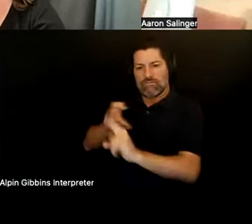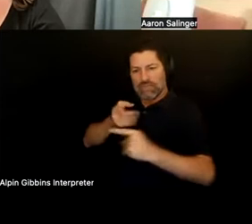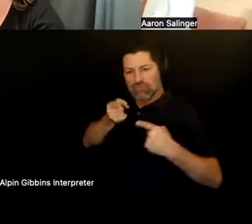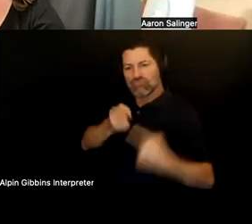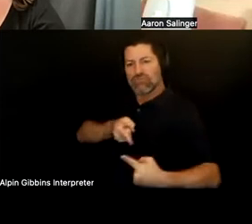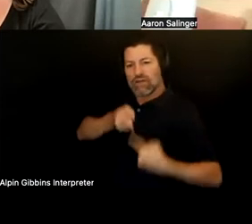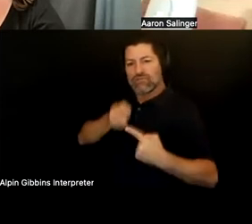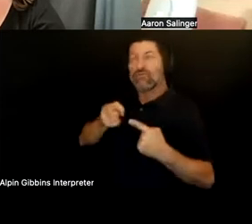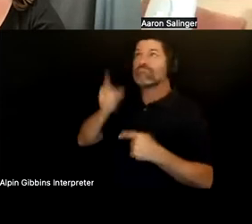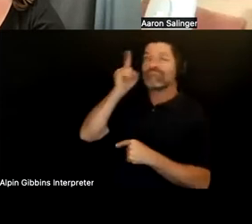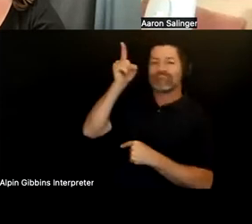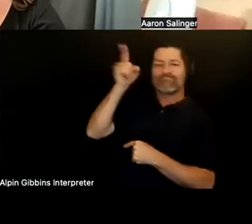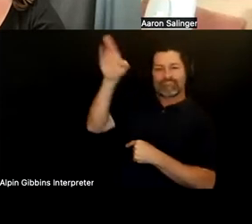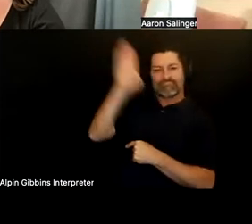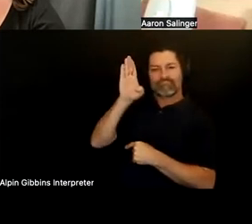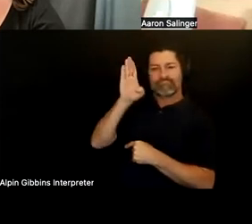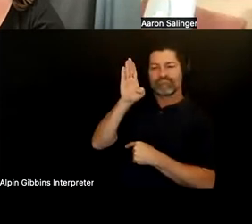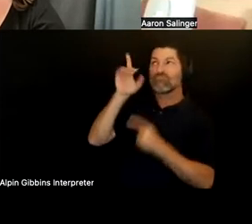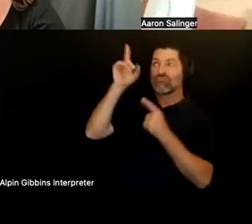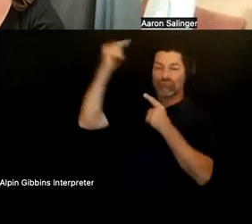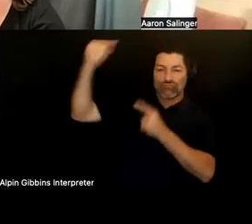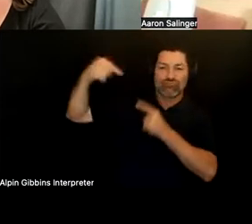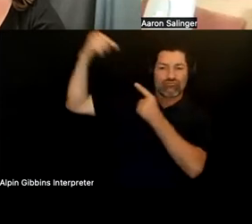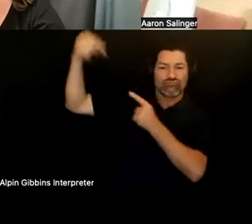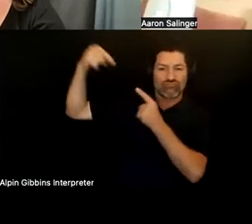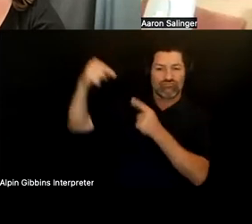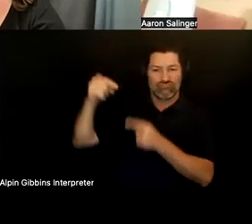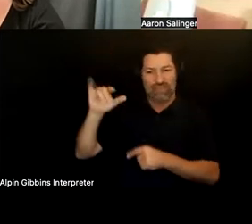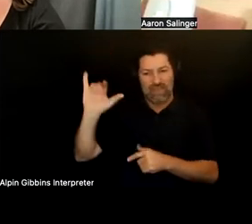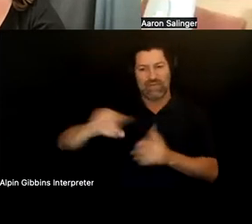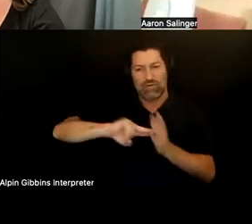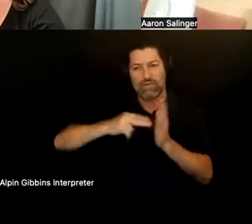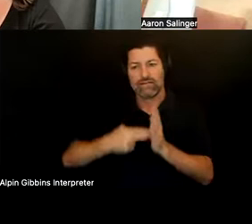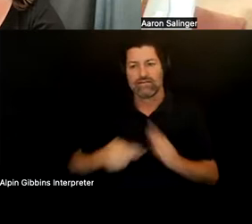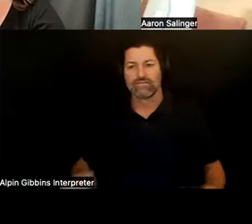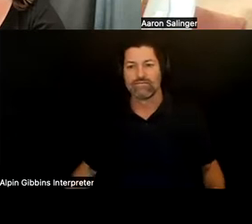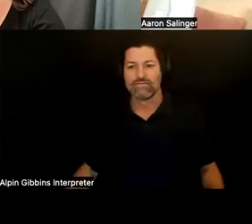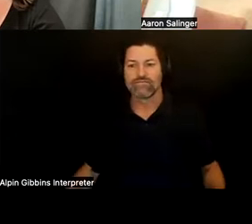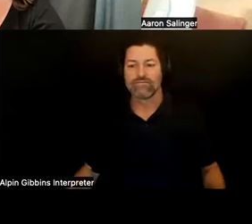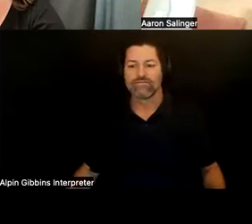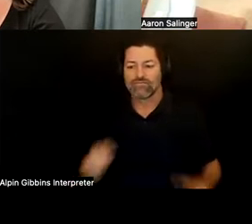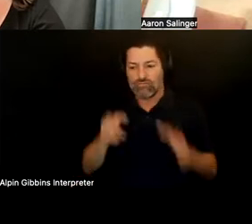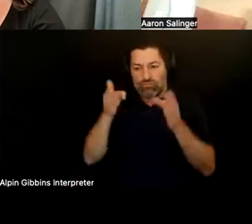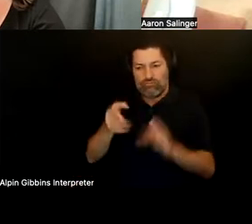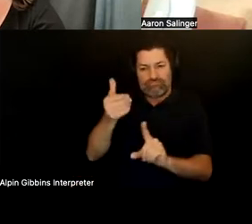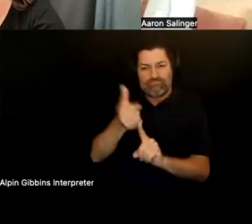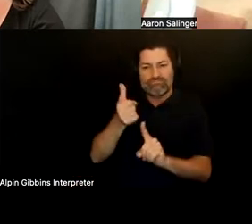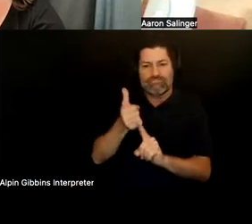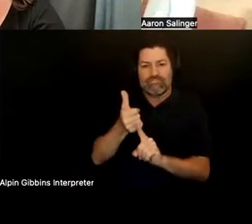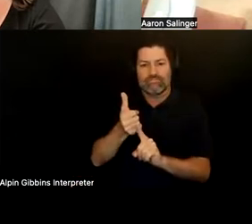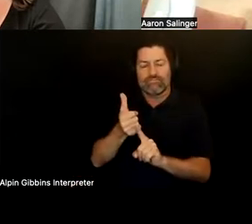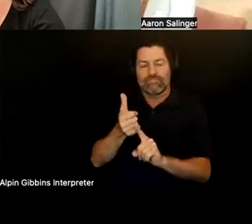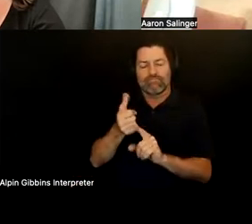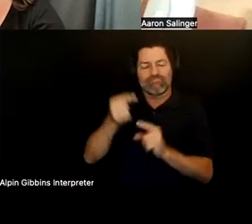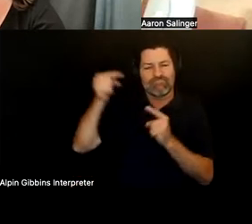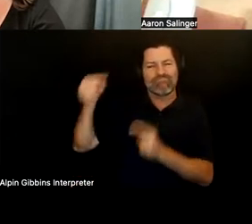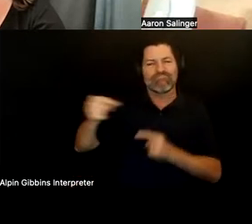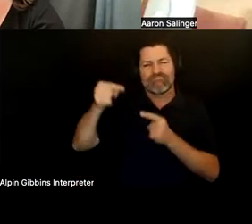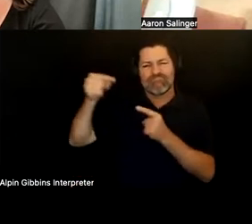19:59:03 That is what it means right, one who who who struggles with all of this, but